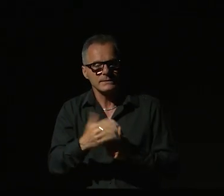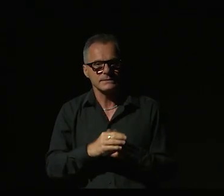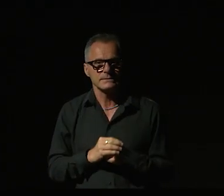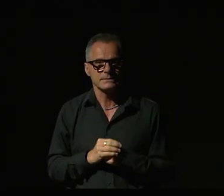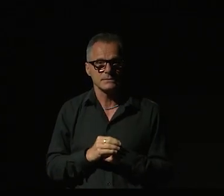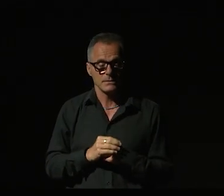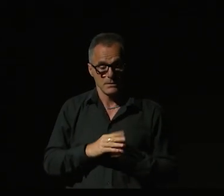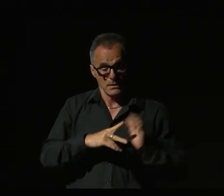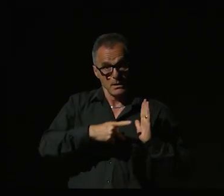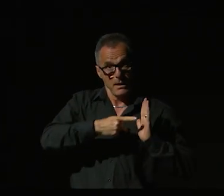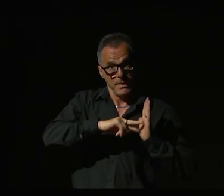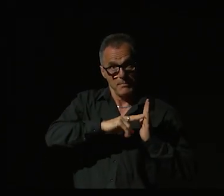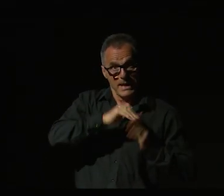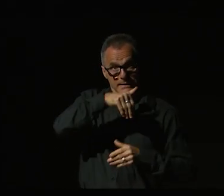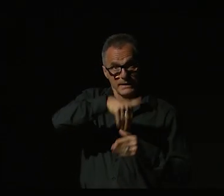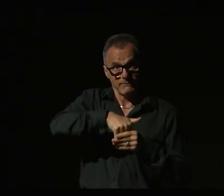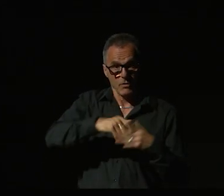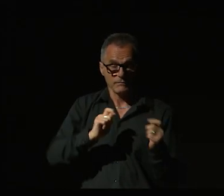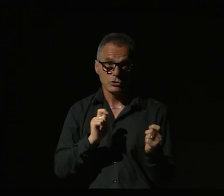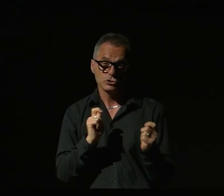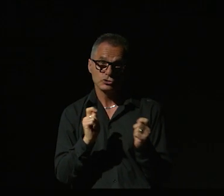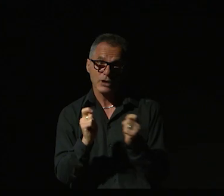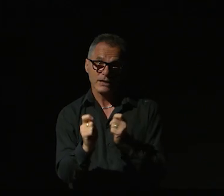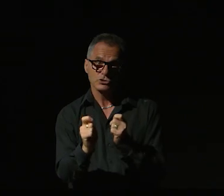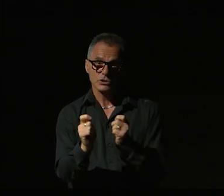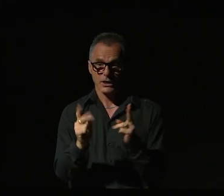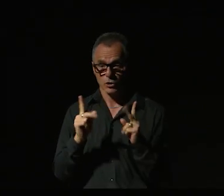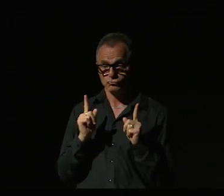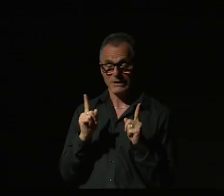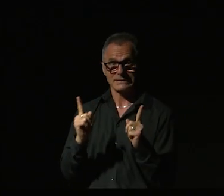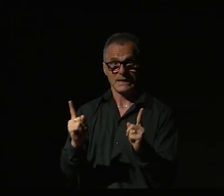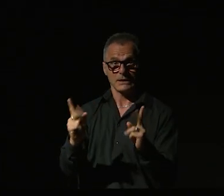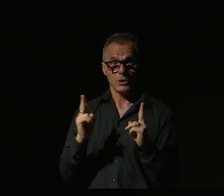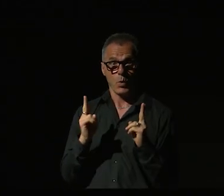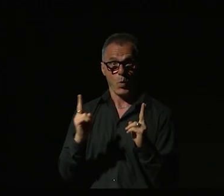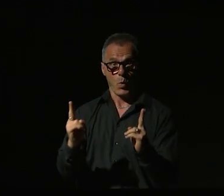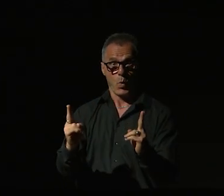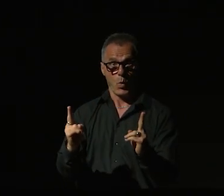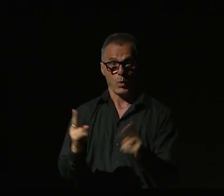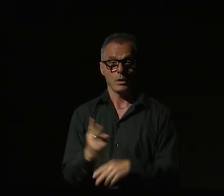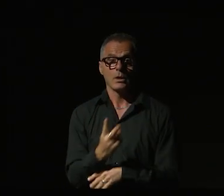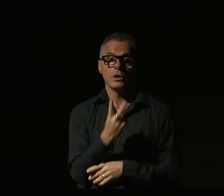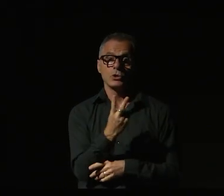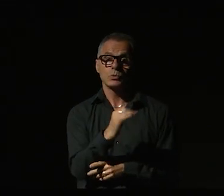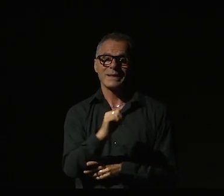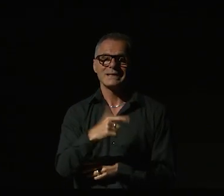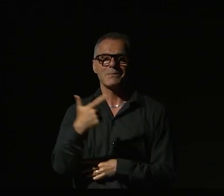The planning involved transforming a rectangular hall approximately 20 by 17 metres